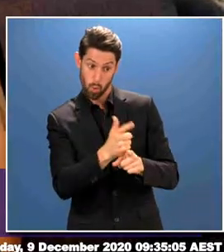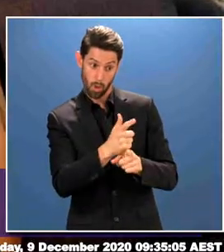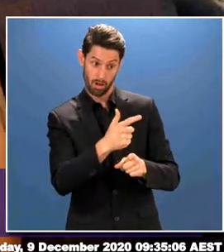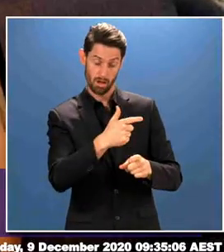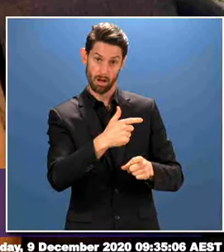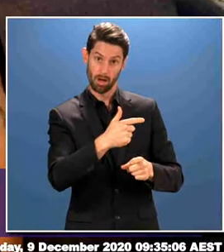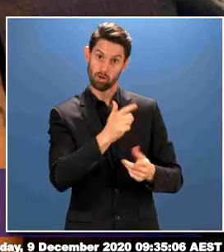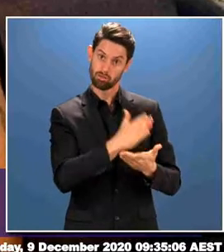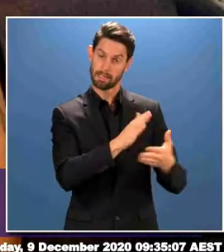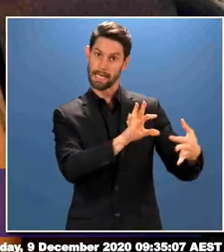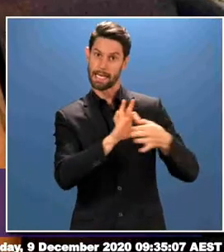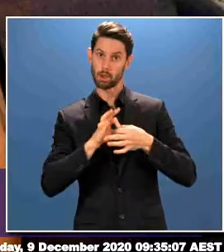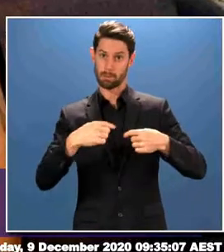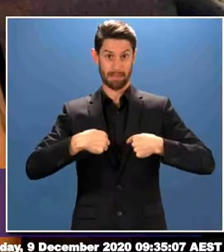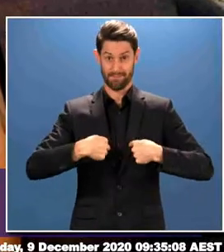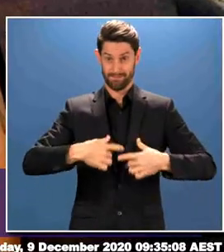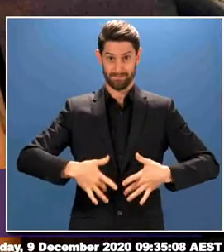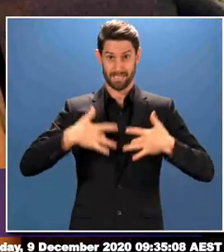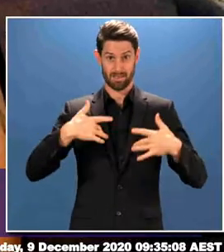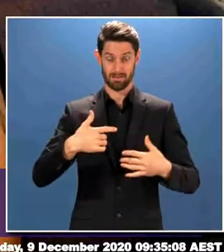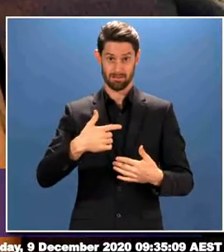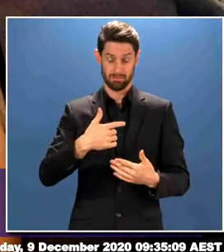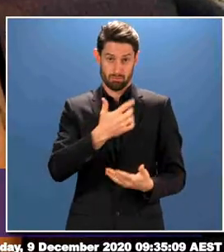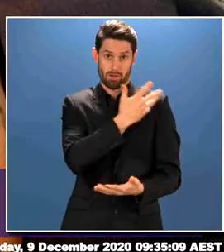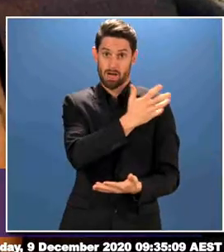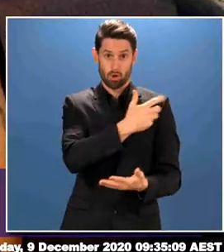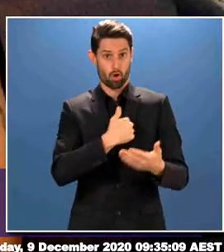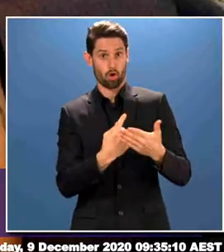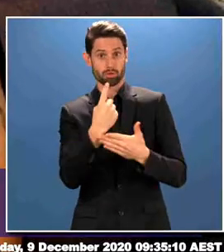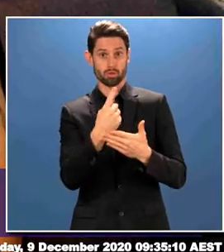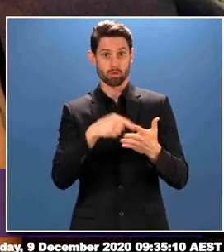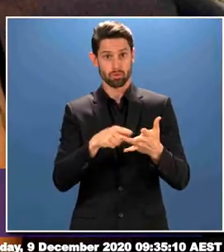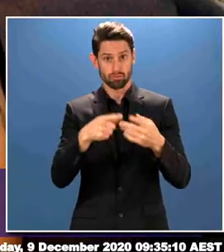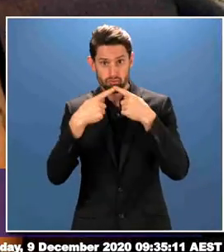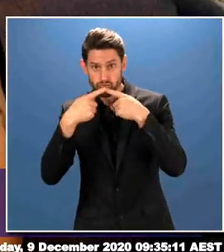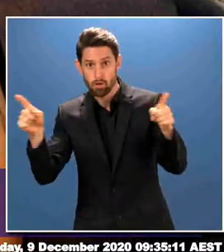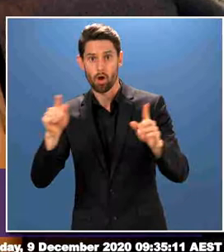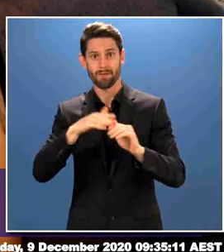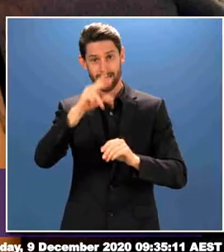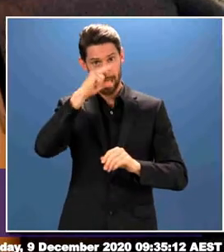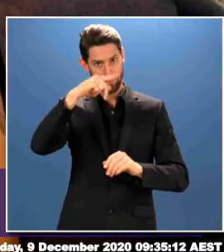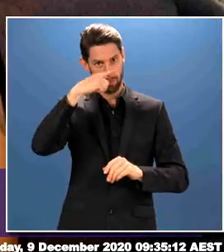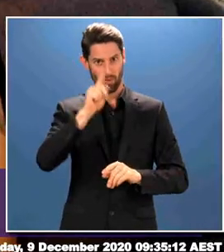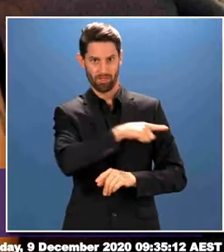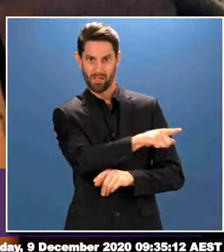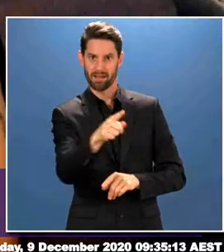privileged to speak on behalf of the young people who attended at the Summit and how to elevate their voice towards change at this hearing.